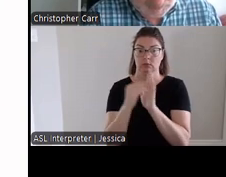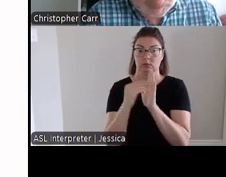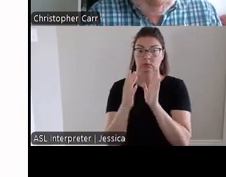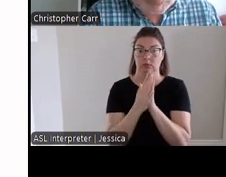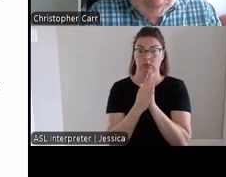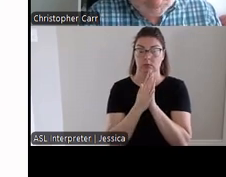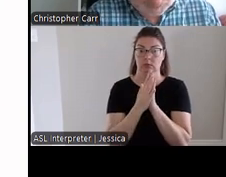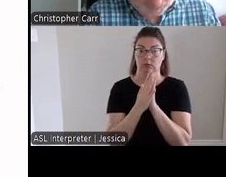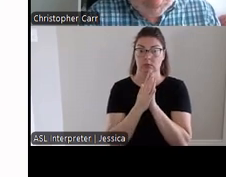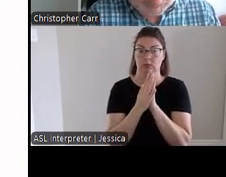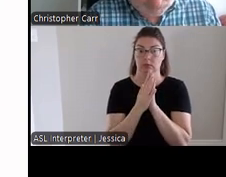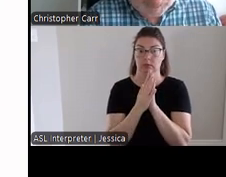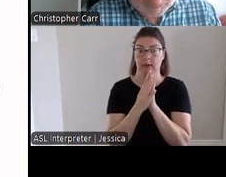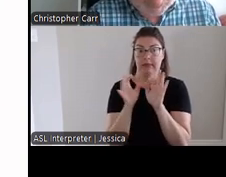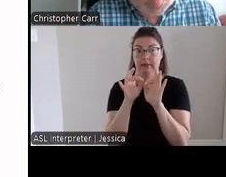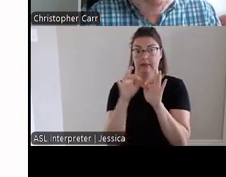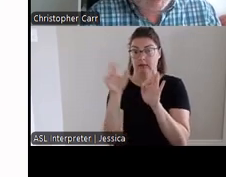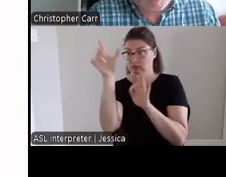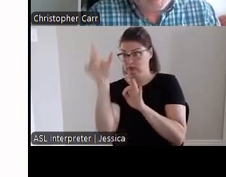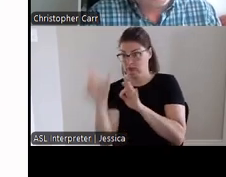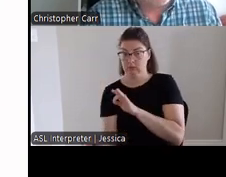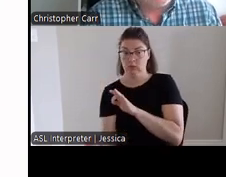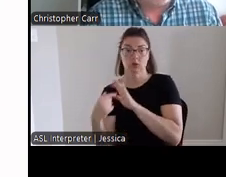The statements to the right include the headings, which are provided to make